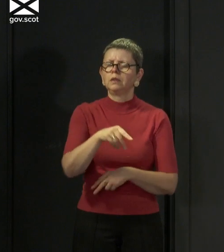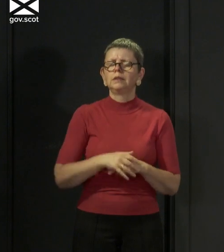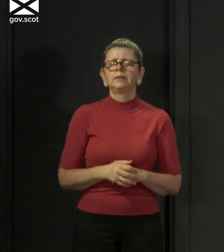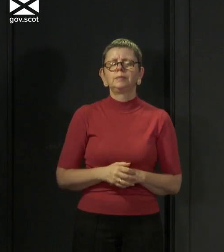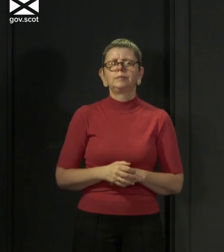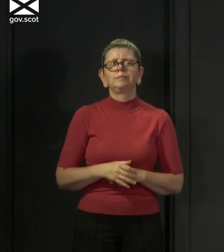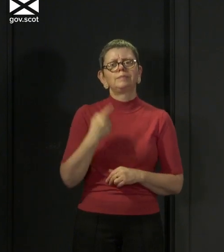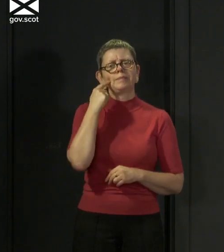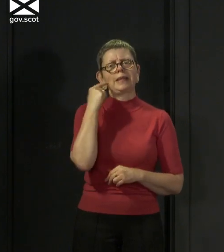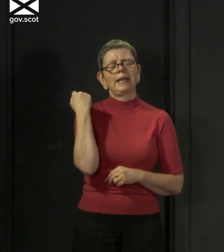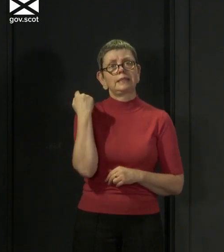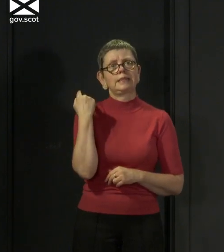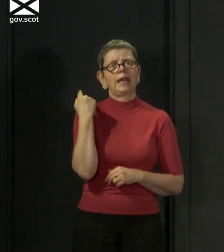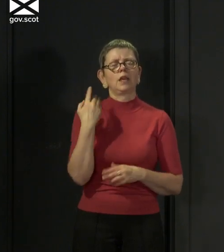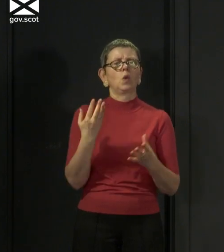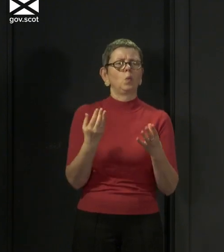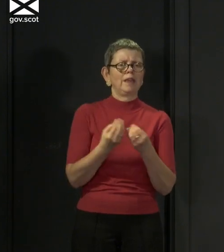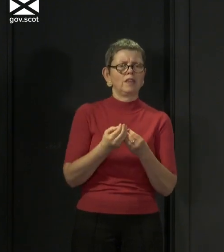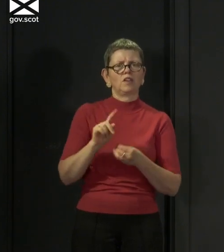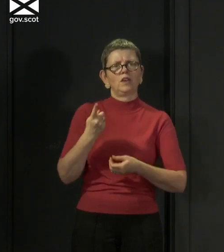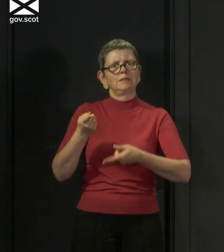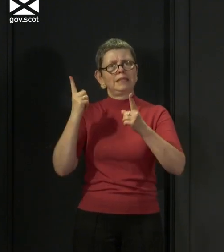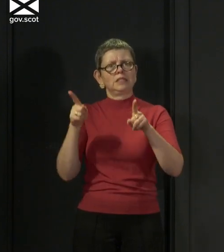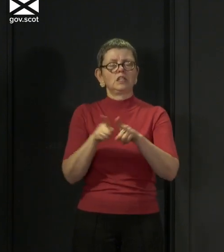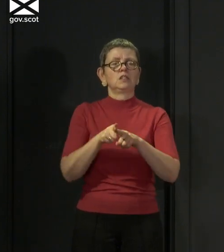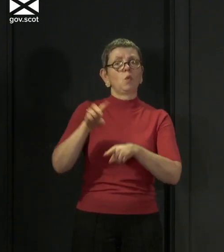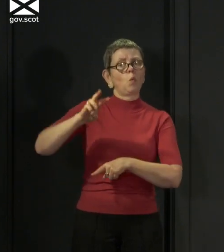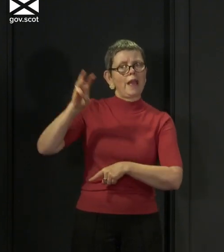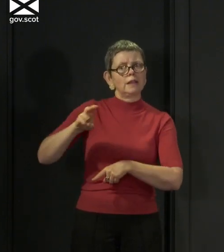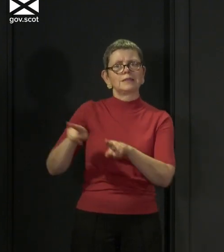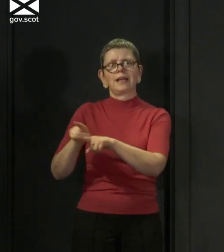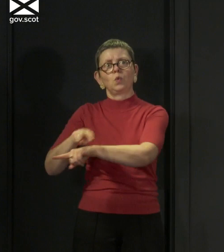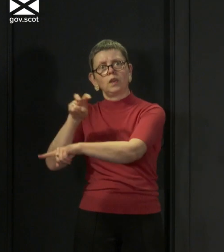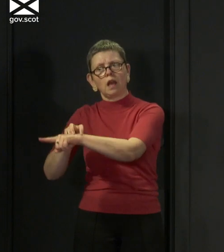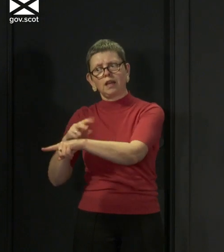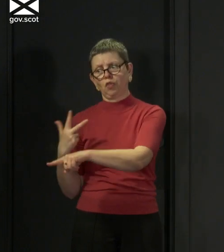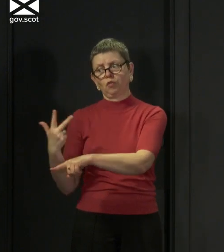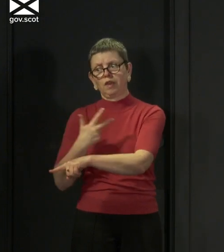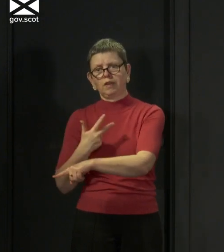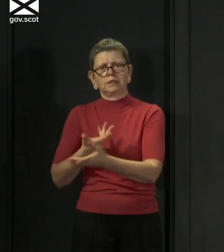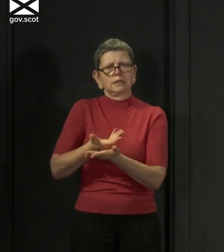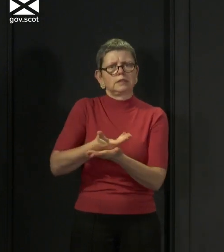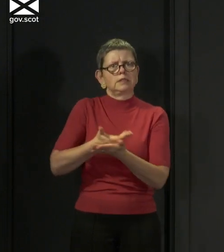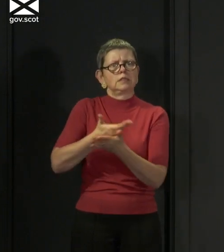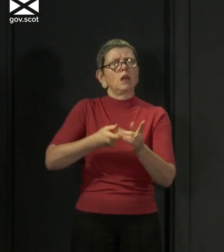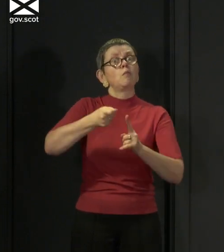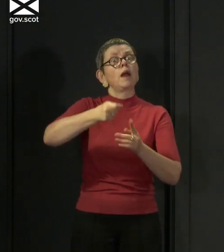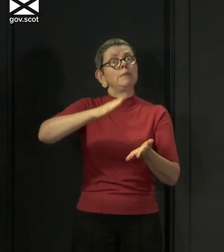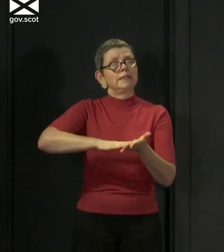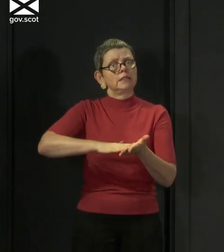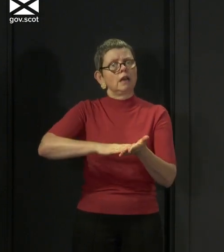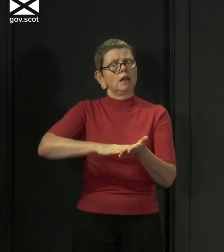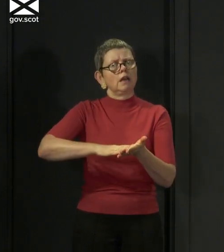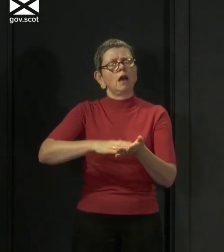Yesterday, I spoke to the Prime Minister and reiterated that Scotland's lockdown restrictions